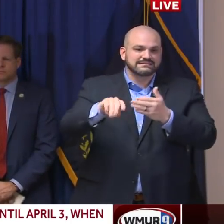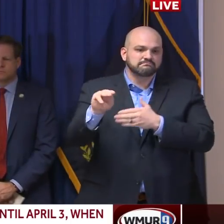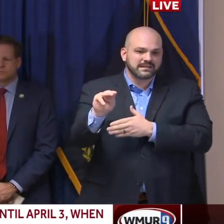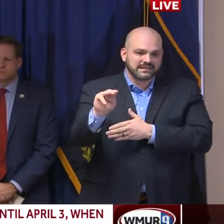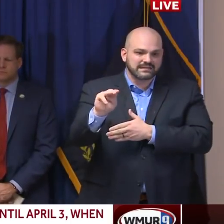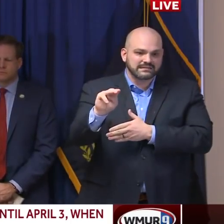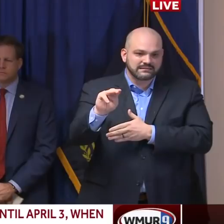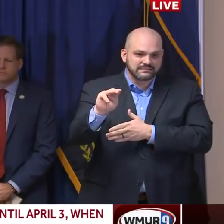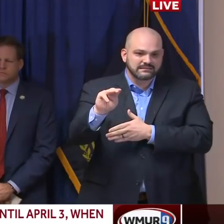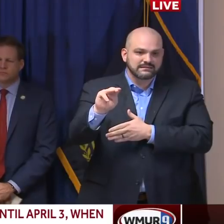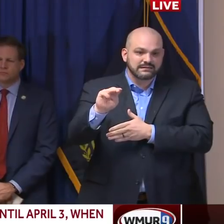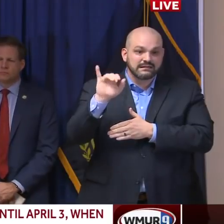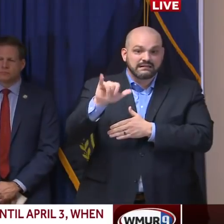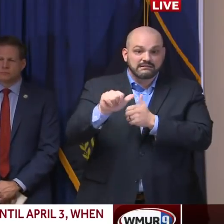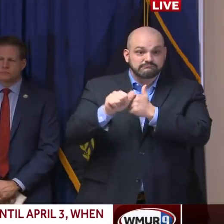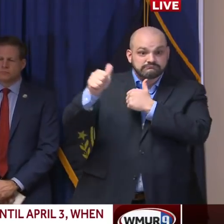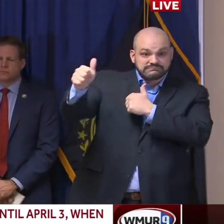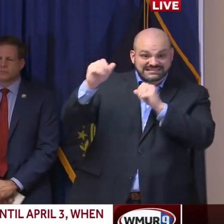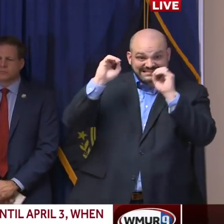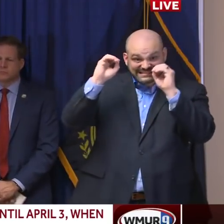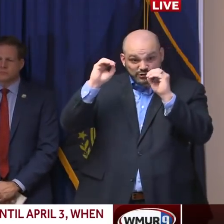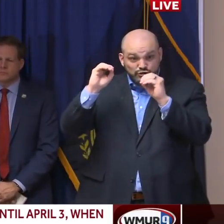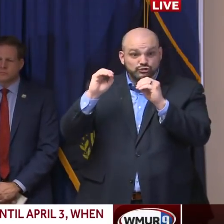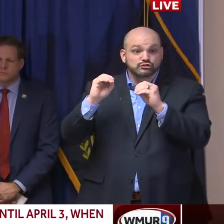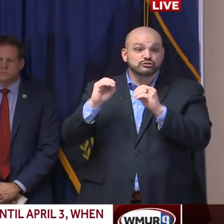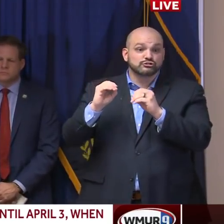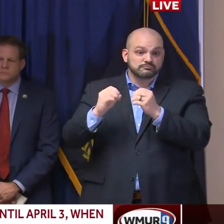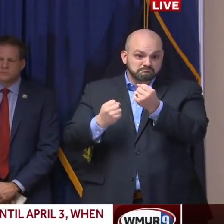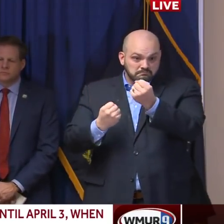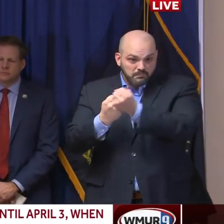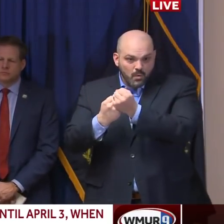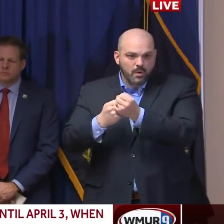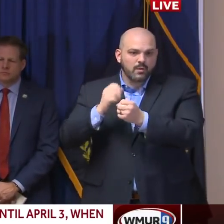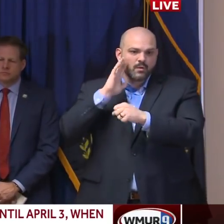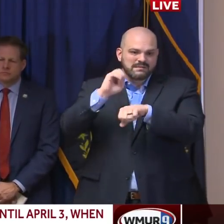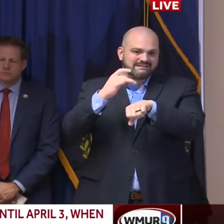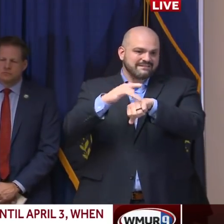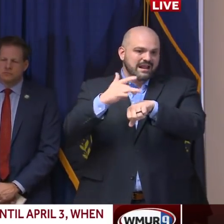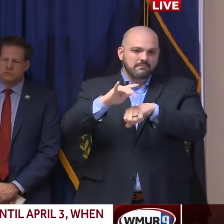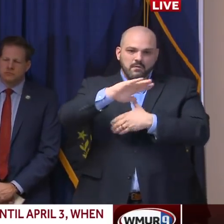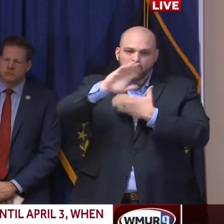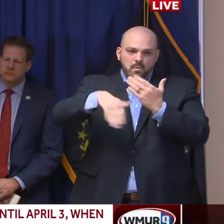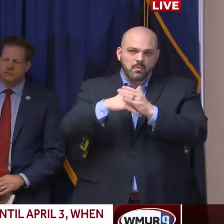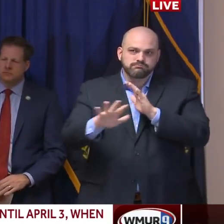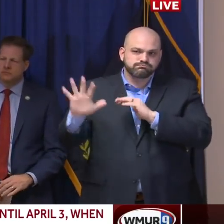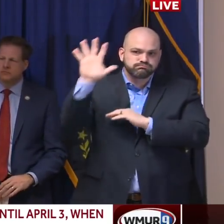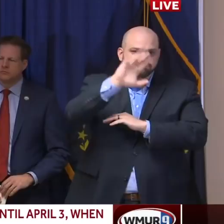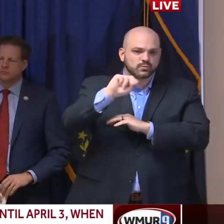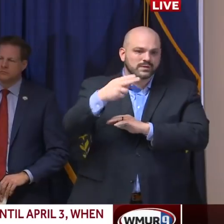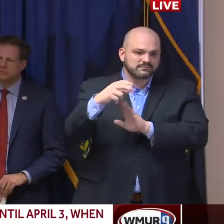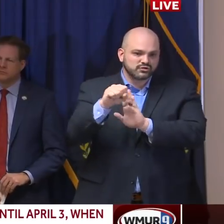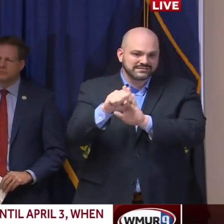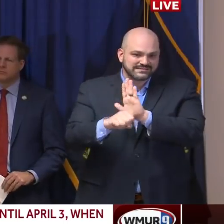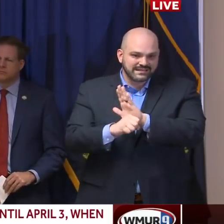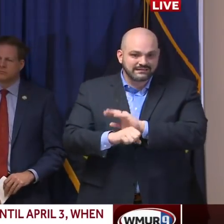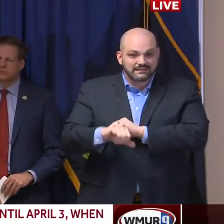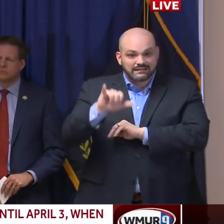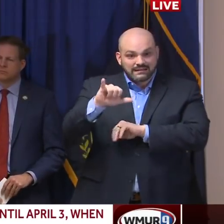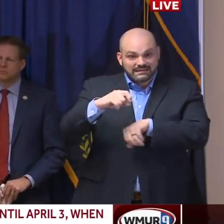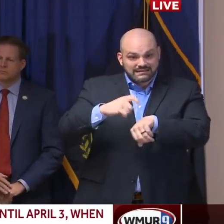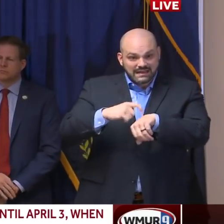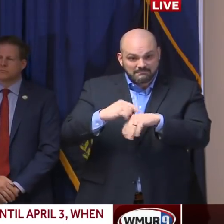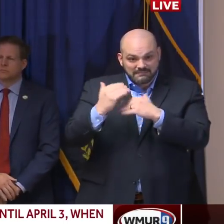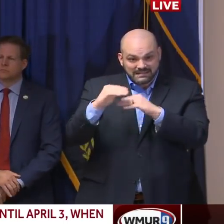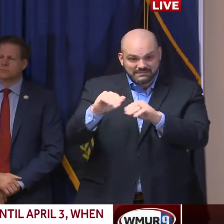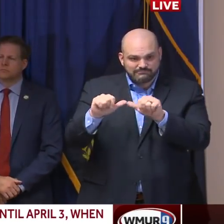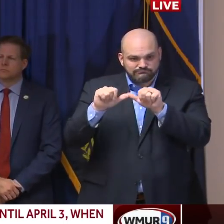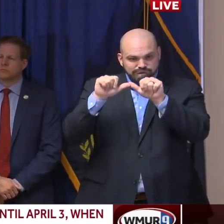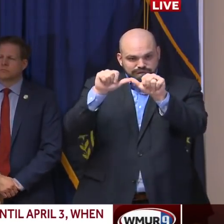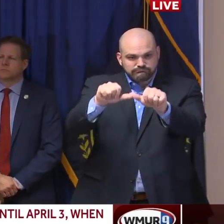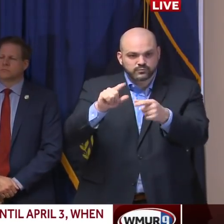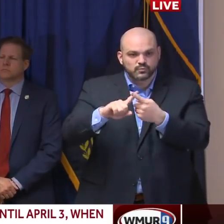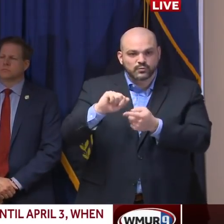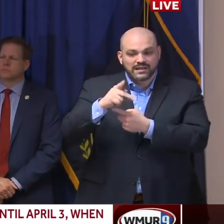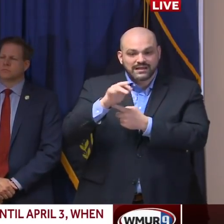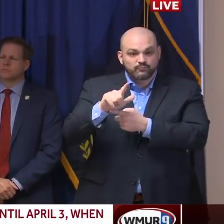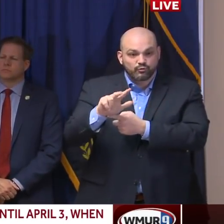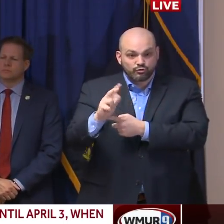THAT IMPLEMENTATION GO LIVE WILL BE NEXT MONDAY, AT WHICH POINT THE REMOTE INSTRUCTION AND SUPPORT WILL BE AVAILABLE UBIQUITOUSLY ACROSS THE STATE IS OUR OBJECTIVE.